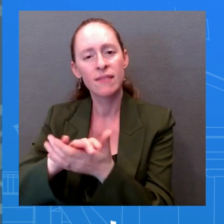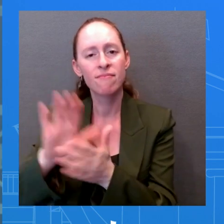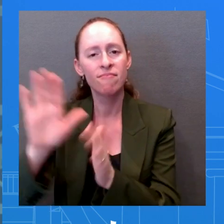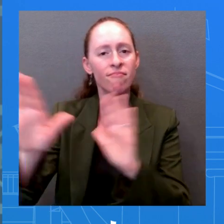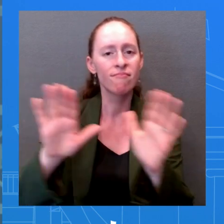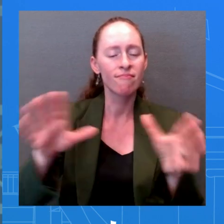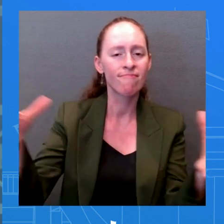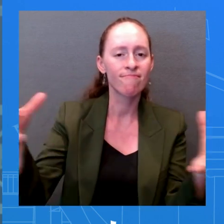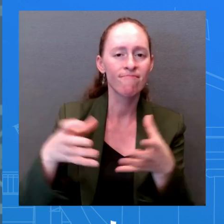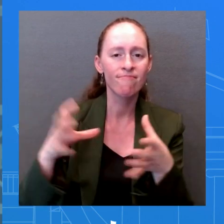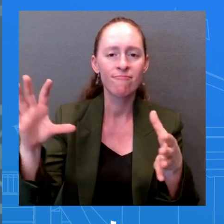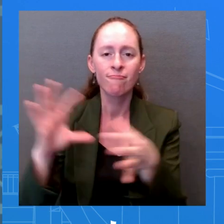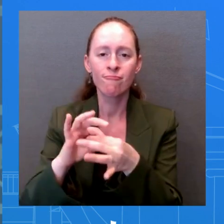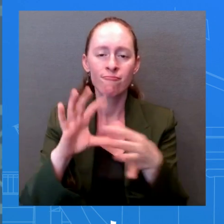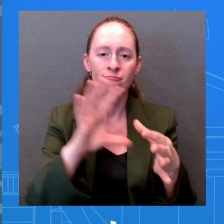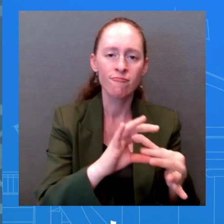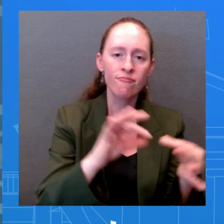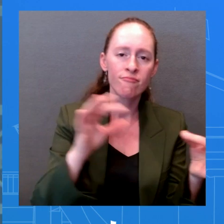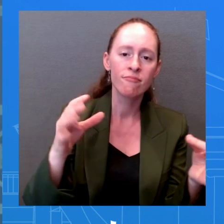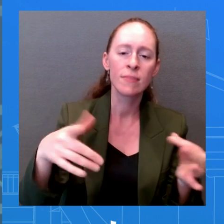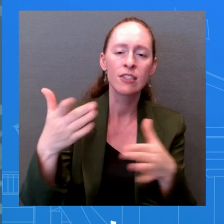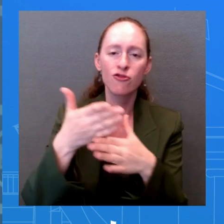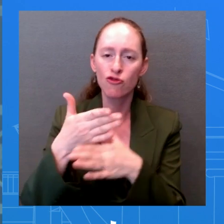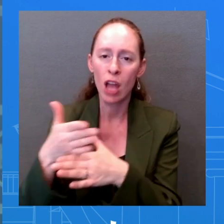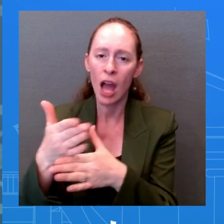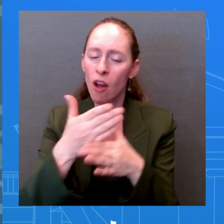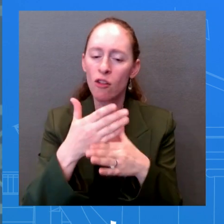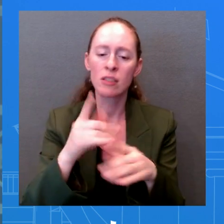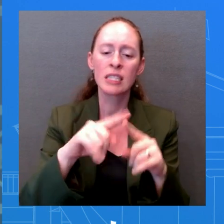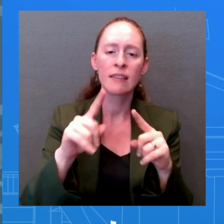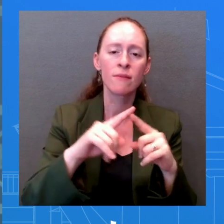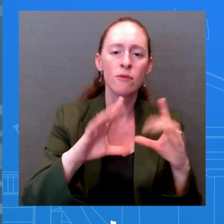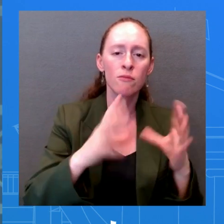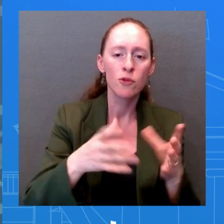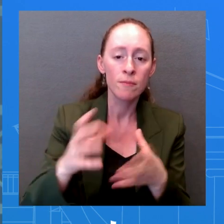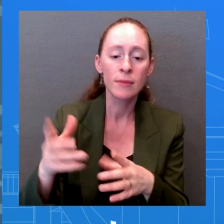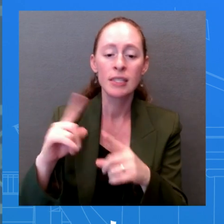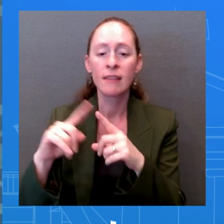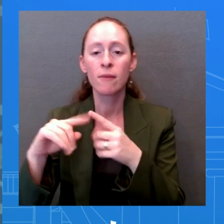a new partnership that will train 10,000 Americans to be bridge builders in their neighborhoods